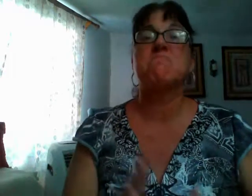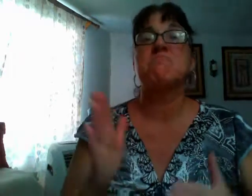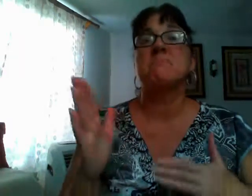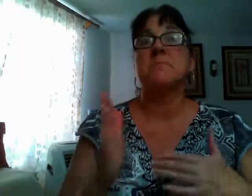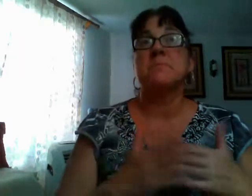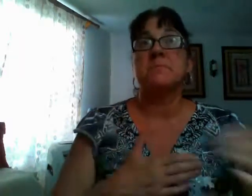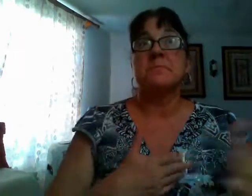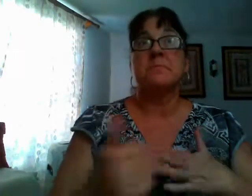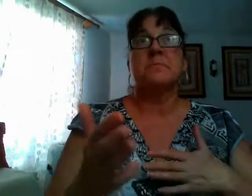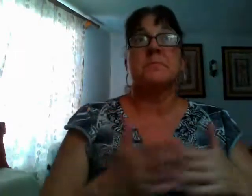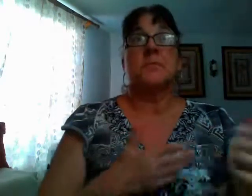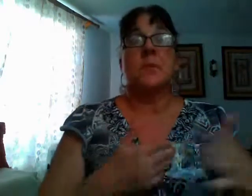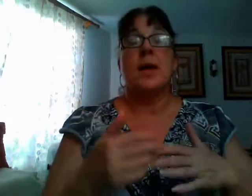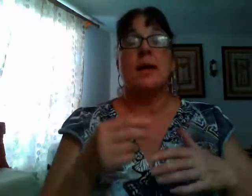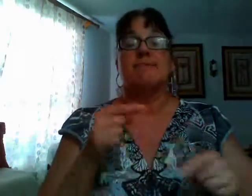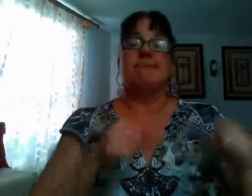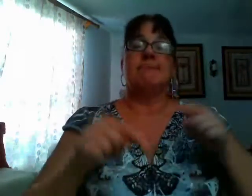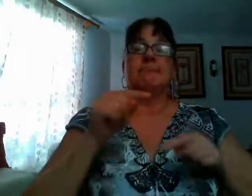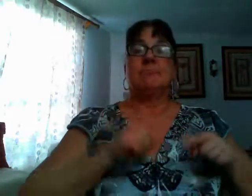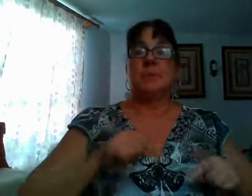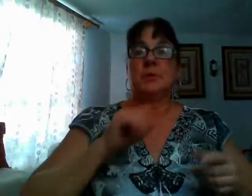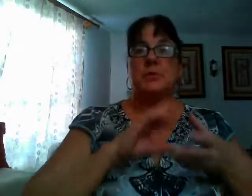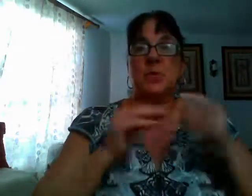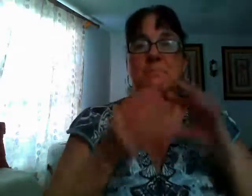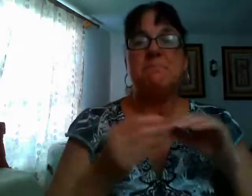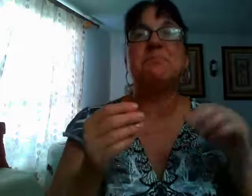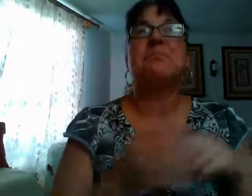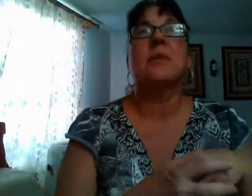Anyway, back to the story.